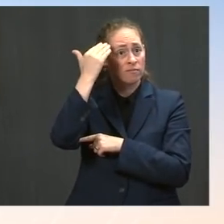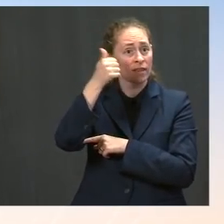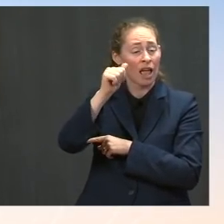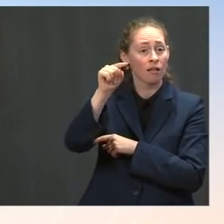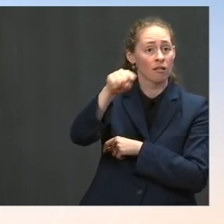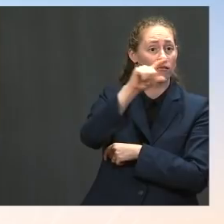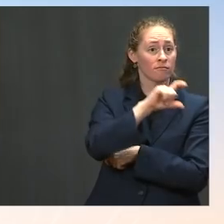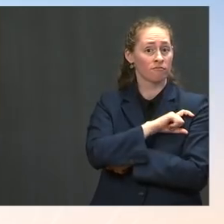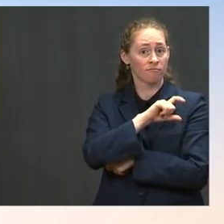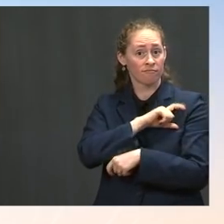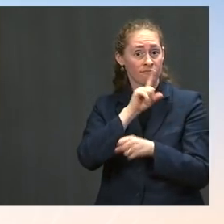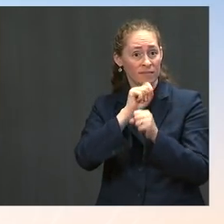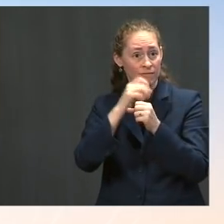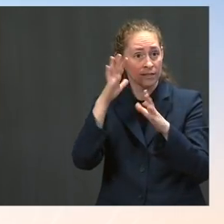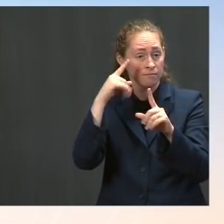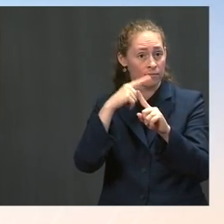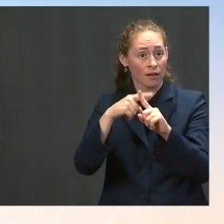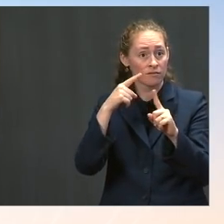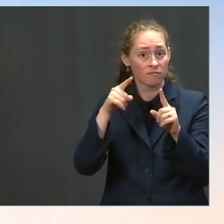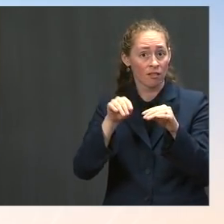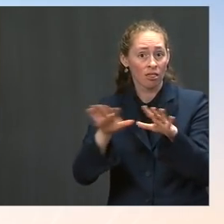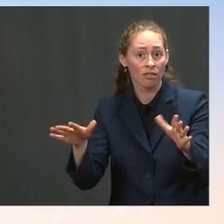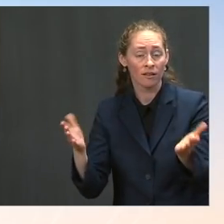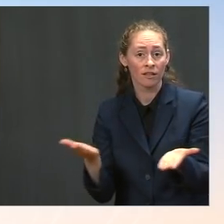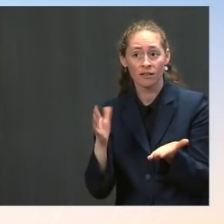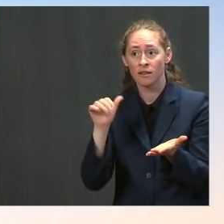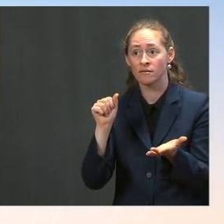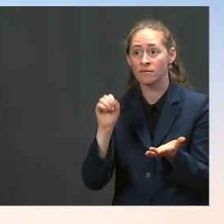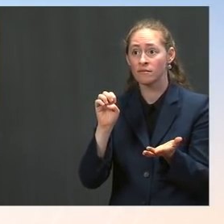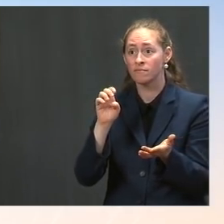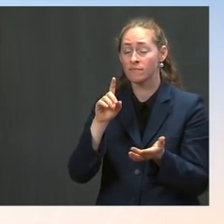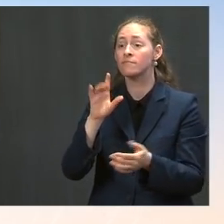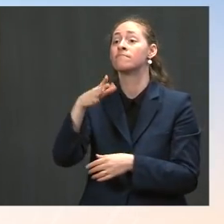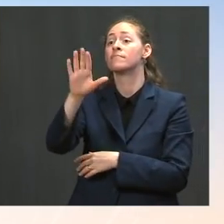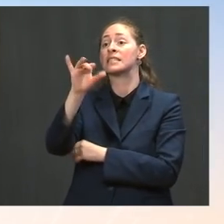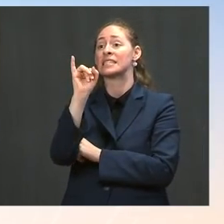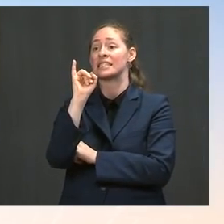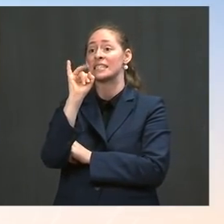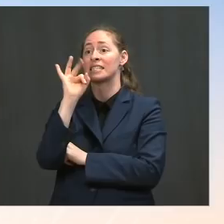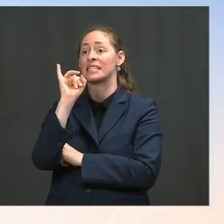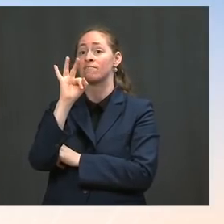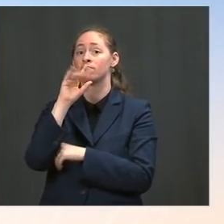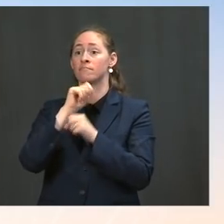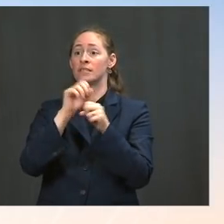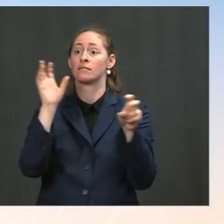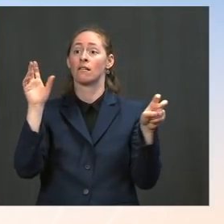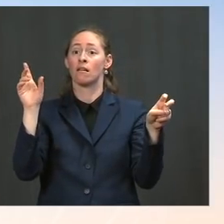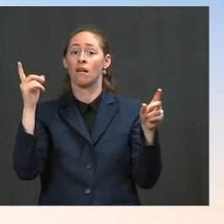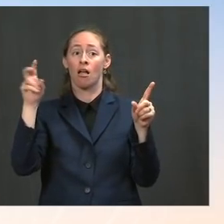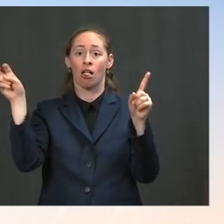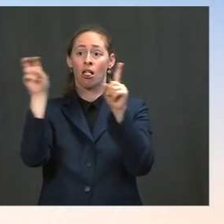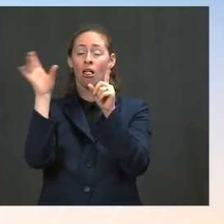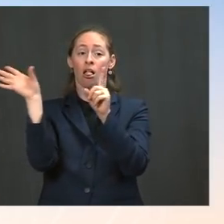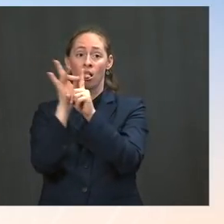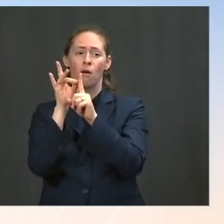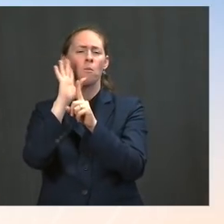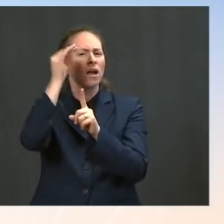Ms. Psaki: If -- if there had been, we would have released those names publicly to you. The Press: So all the others weren't commissioned as well? Ms. Psaki: Correct. >> The Press: Okay. The Press: Okay. In the office